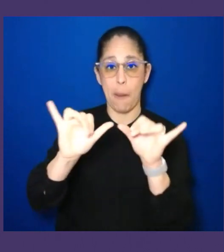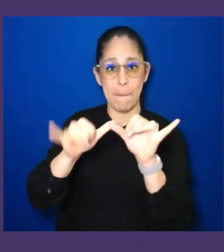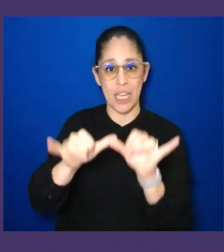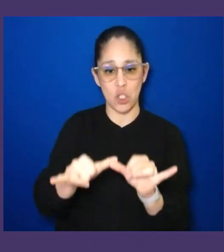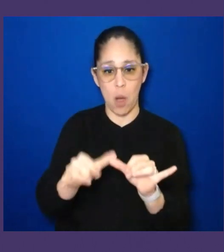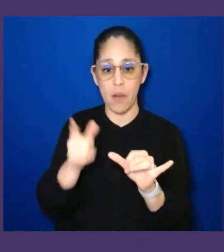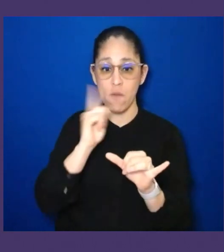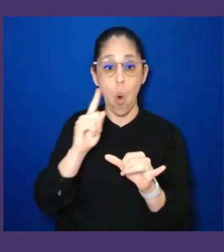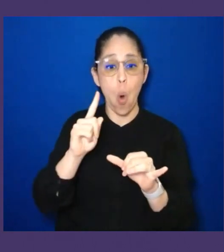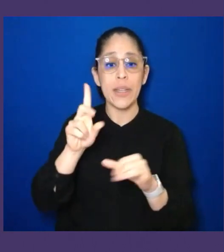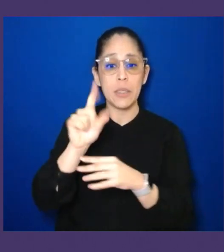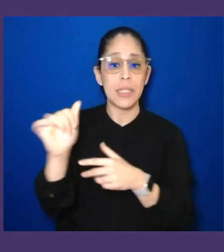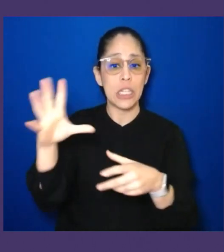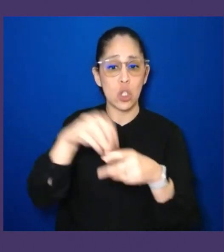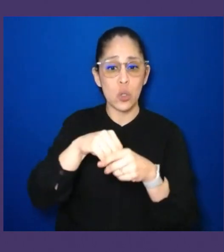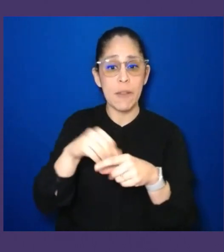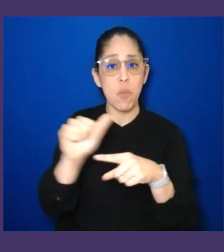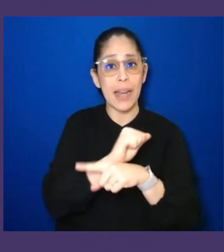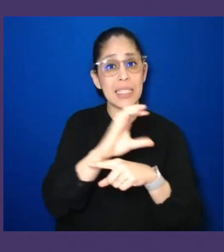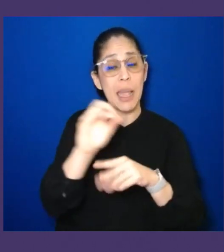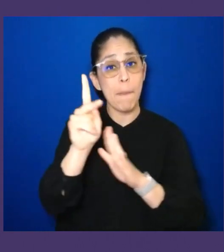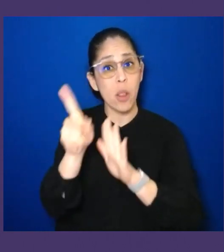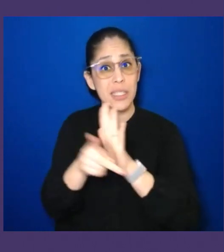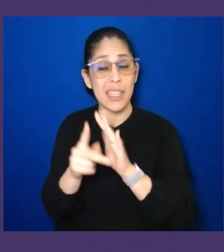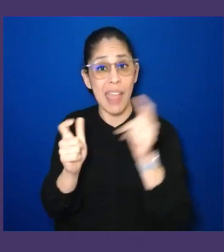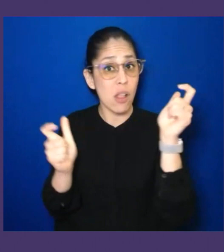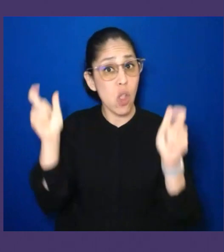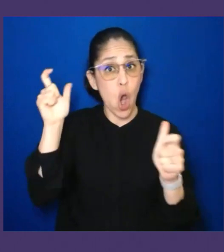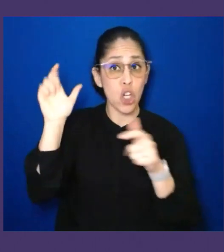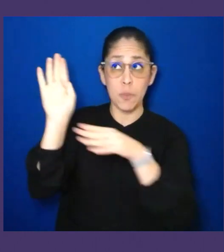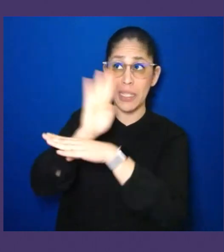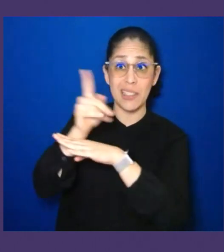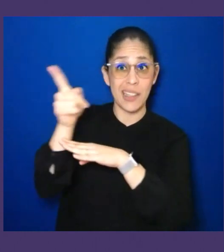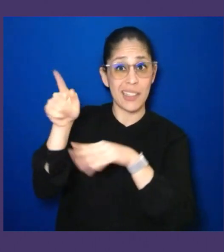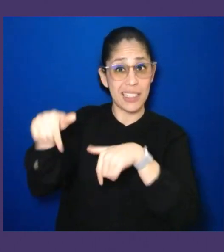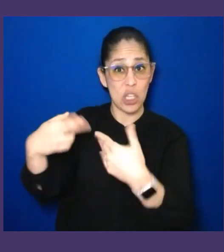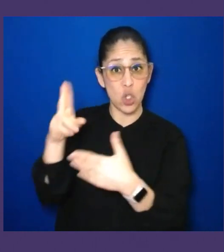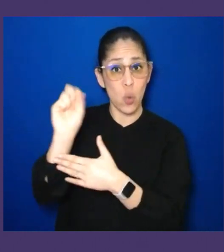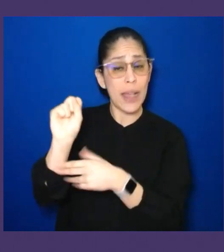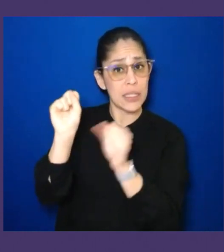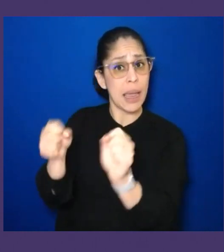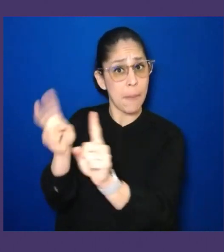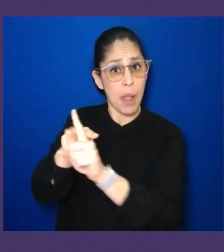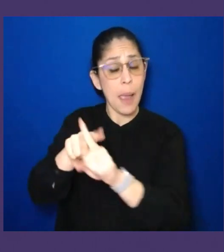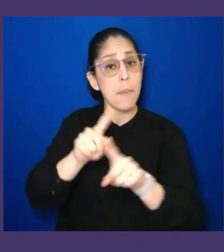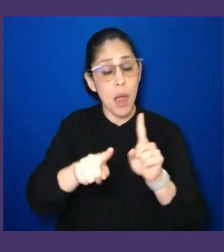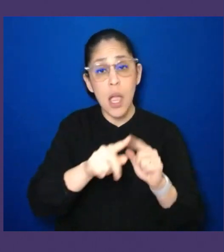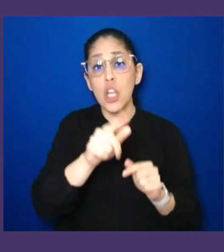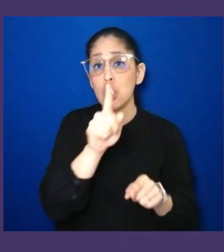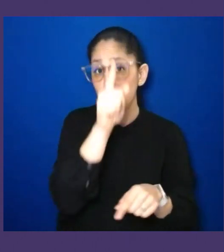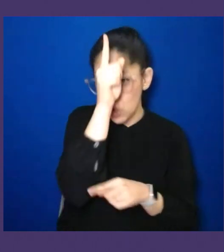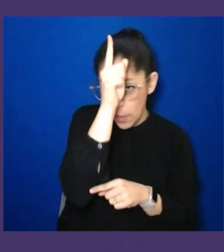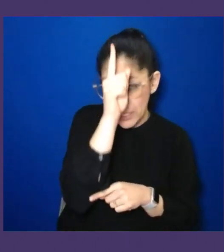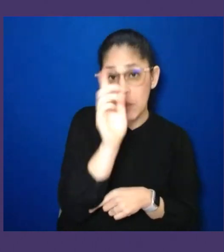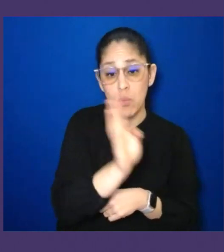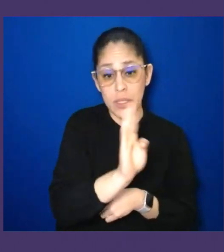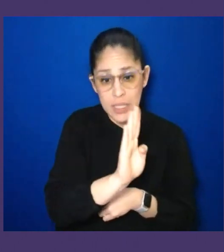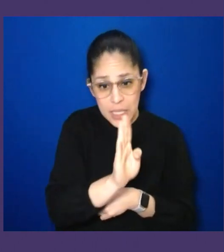policies that large employers can take here in the US, but also Germany, Brazil, India, Japan, Philippines, Canada, and the UK.